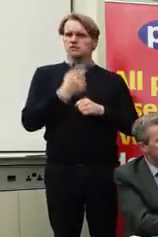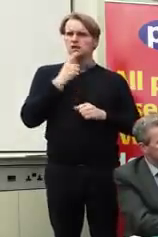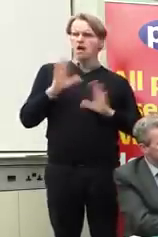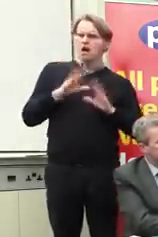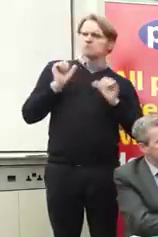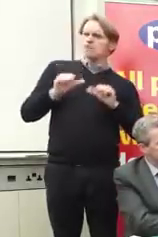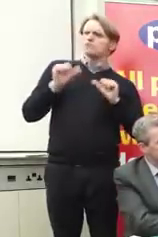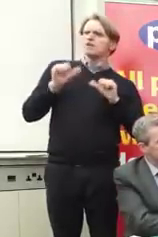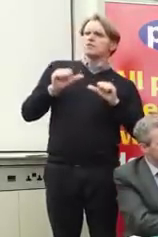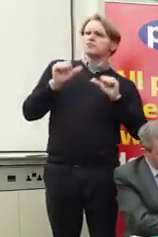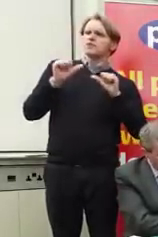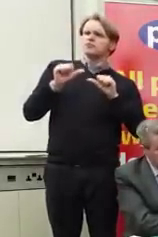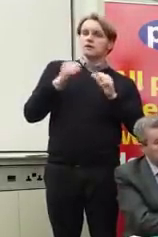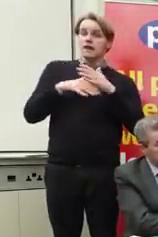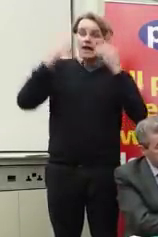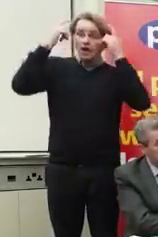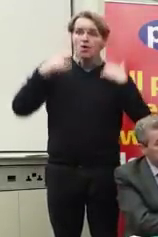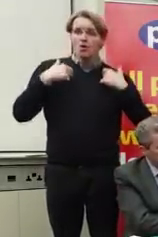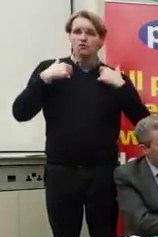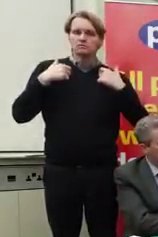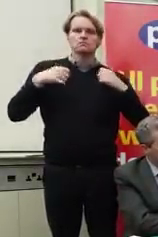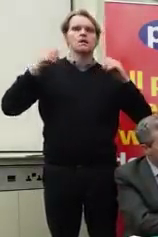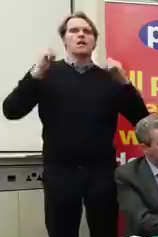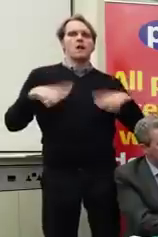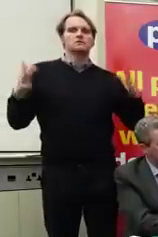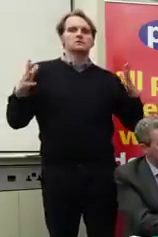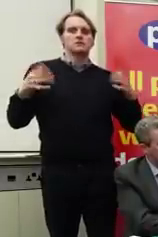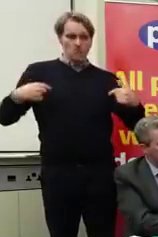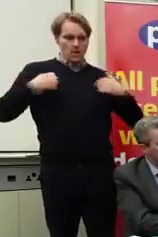which turned out to be able to overturned in court so I think we certainly would want